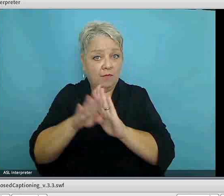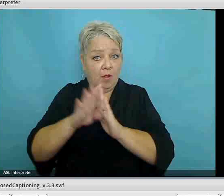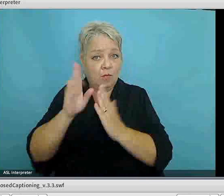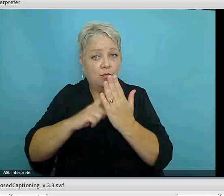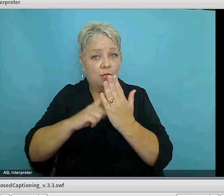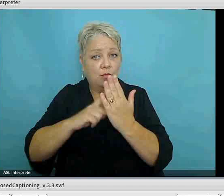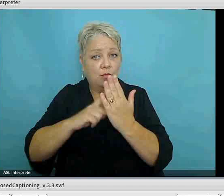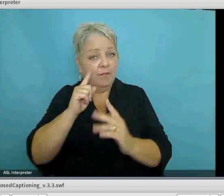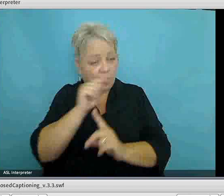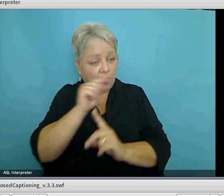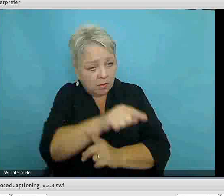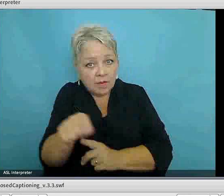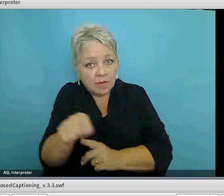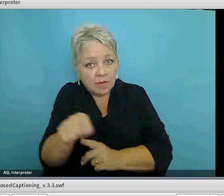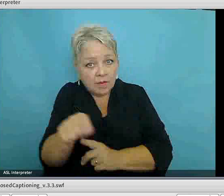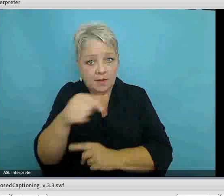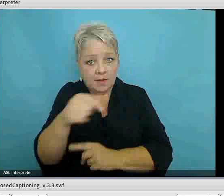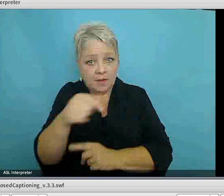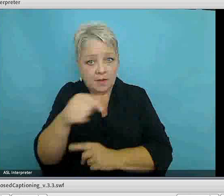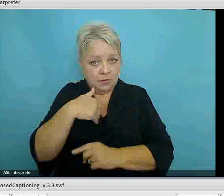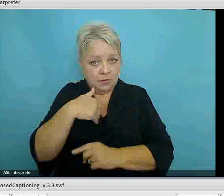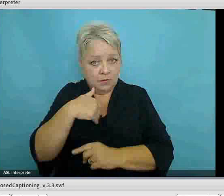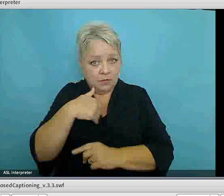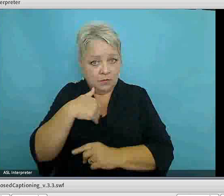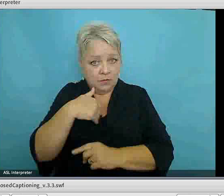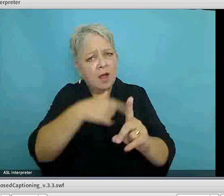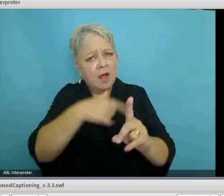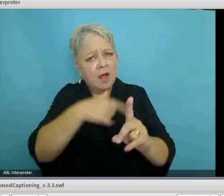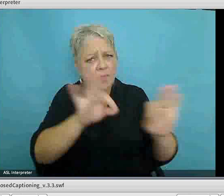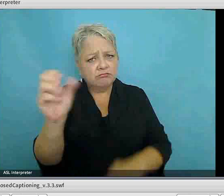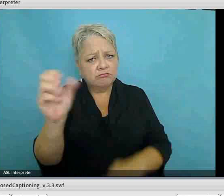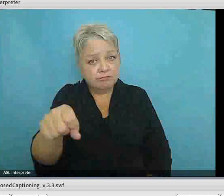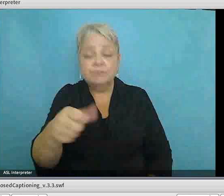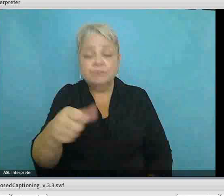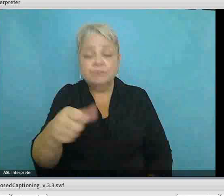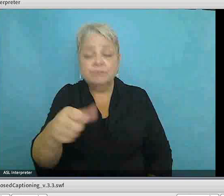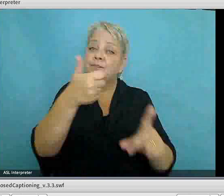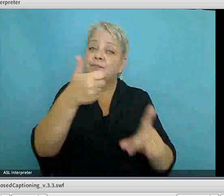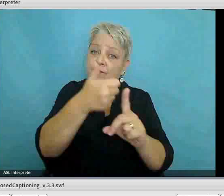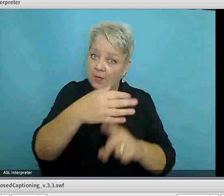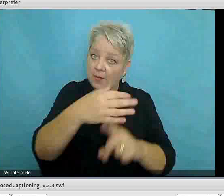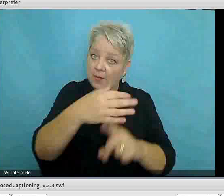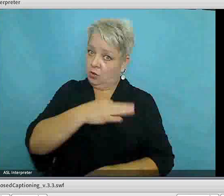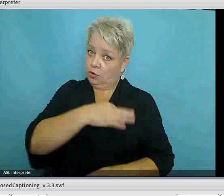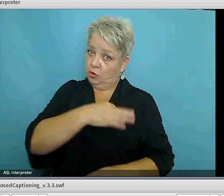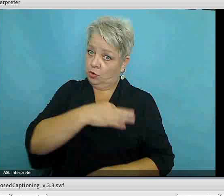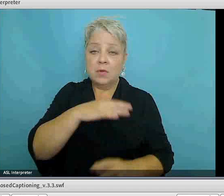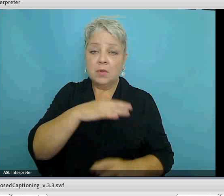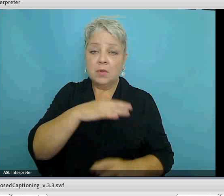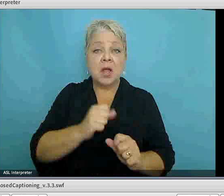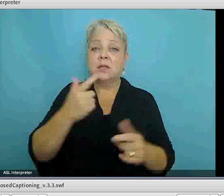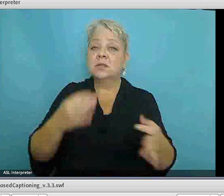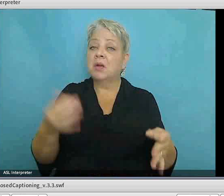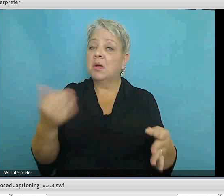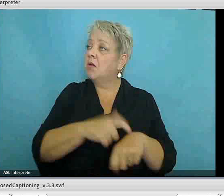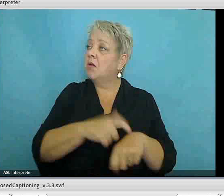a choice. People who are eligible to enroll can choose to do so at any time, and they can opt out